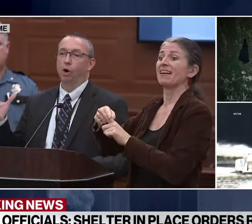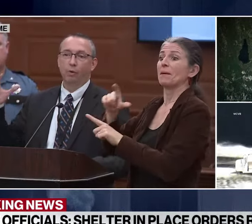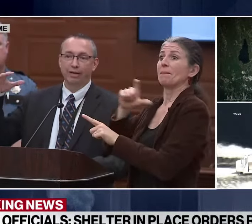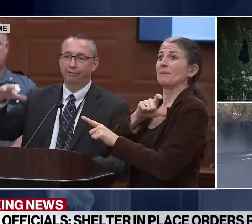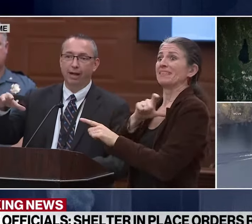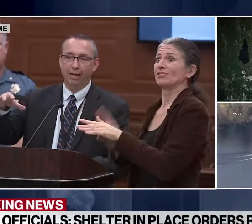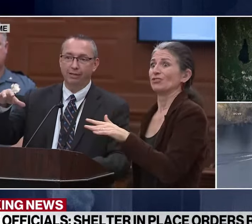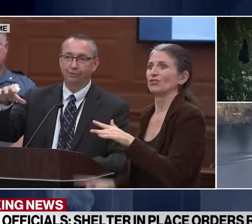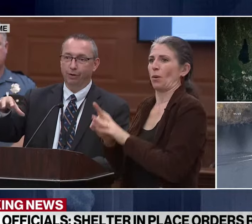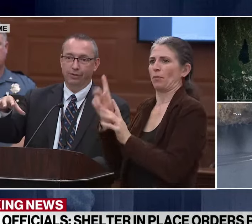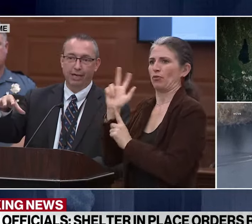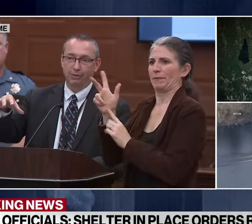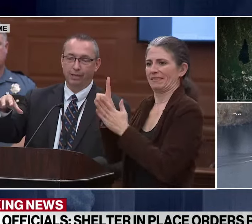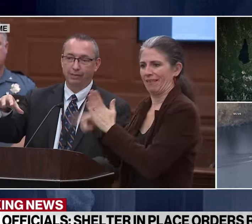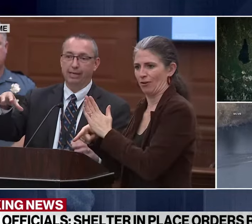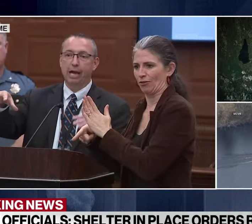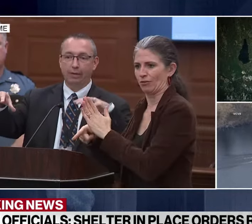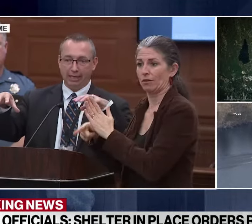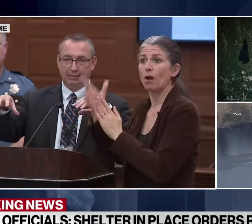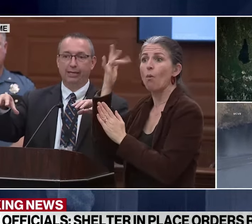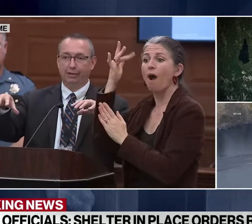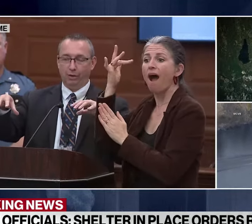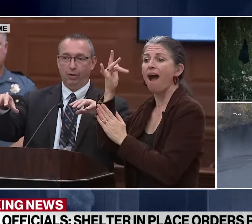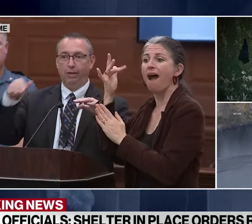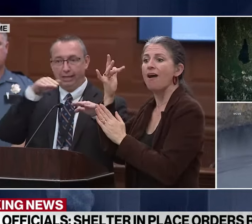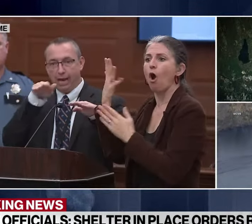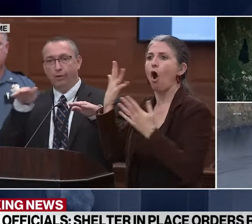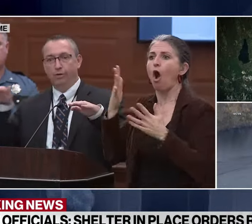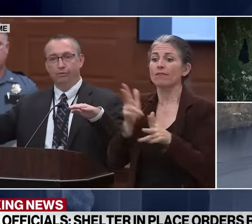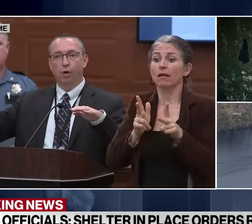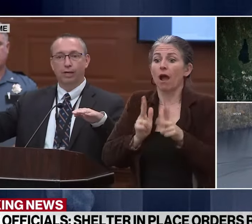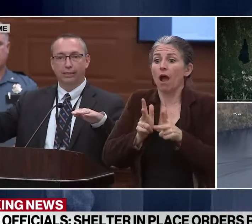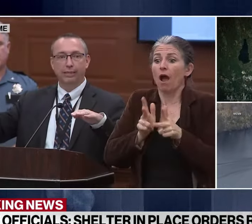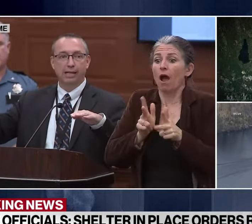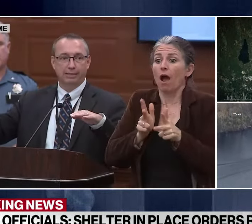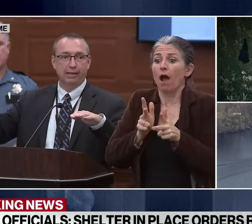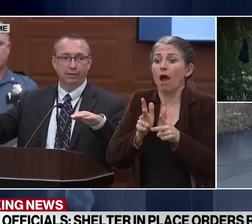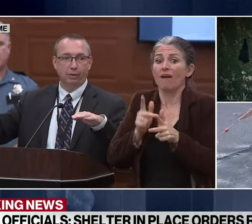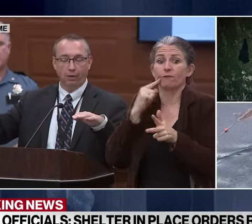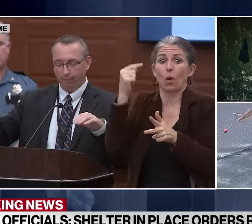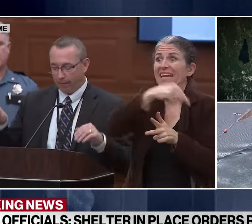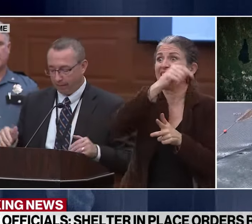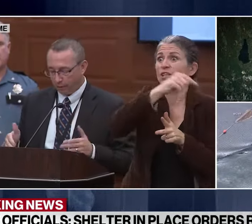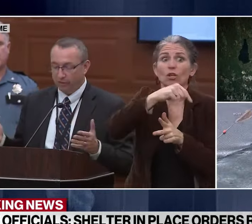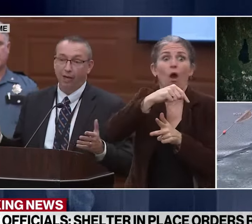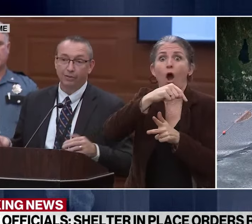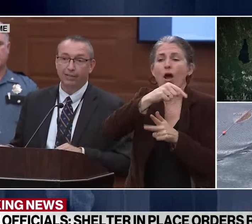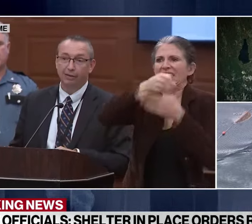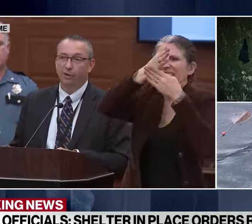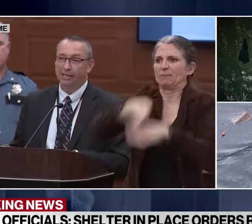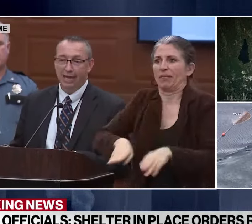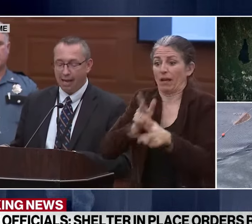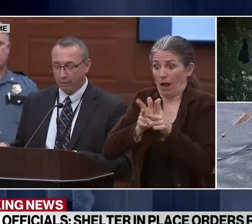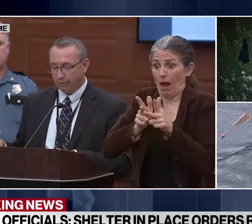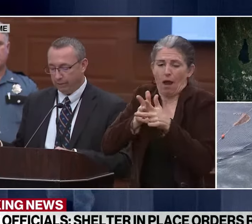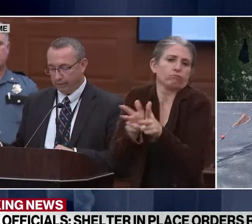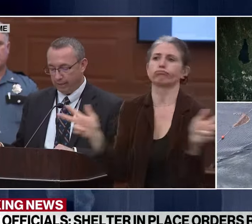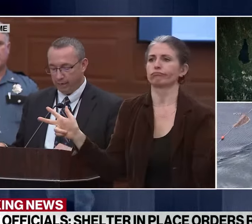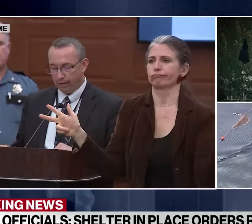IT. AND WE HAD OFFICERS RESPONDING IN ARRIVING 3 MINUTES LATER. SO WHY IS THAT? THEY'RE ALREADY TO THE FIRST